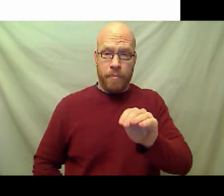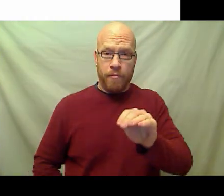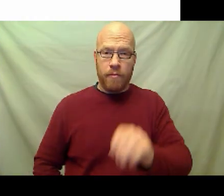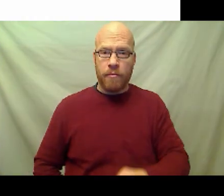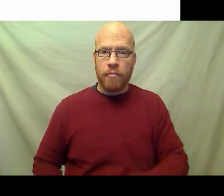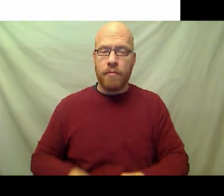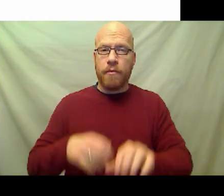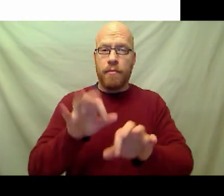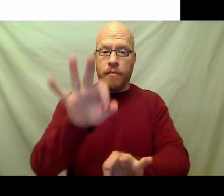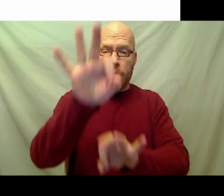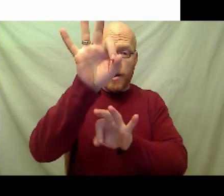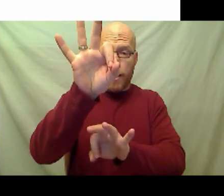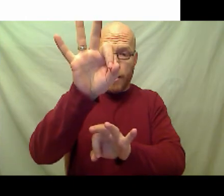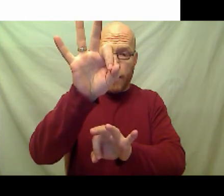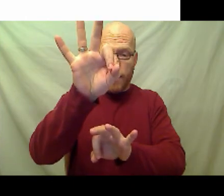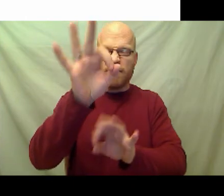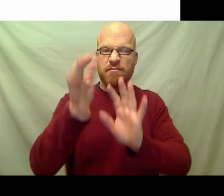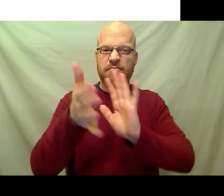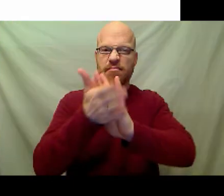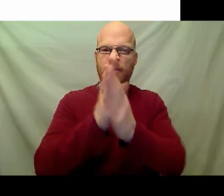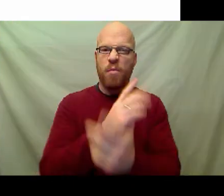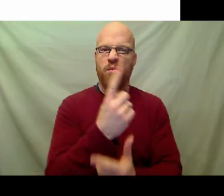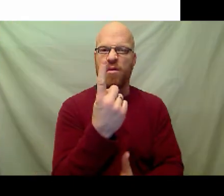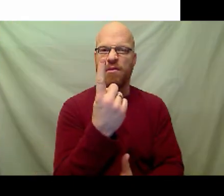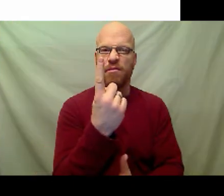by 9m, 9 divided by 9 is 1.